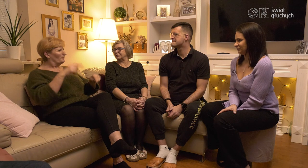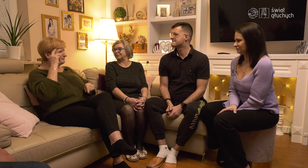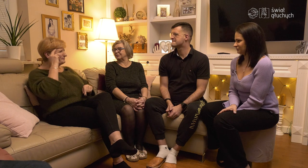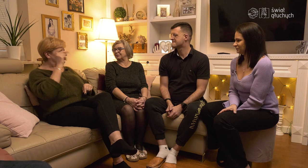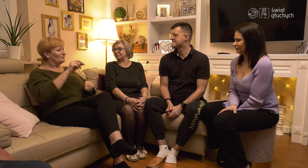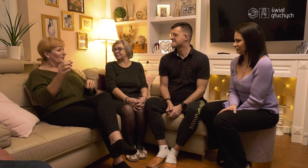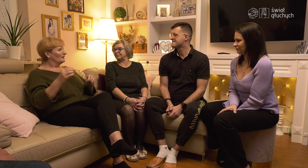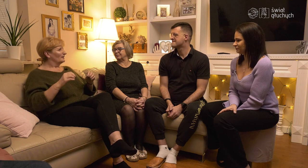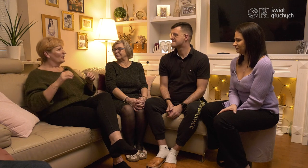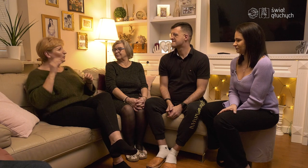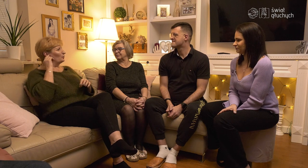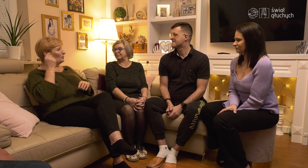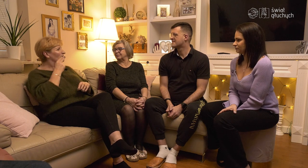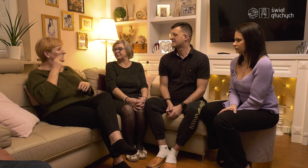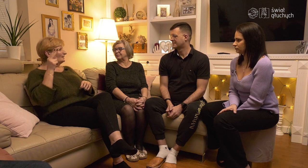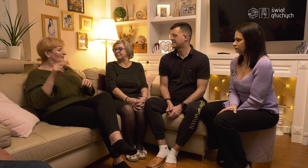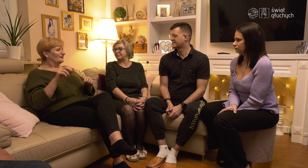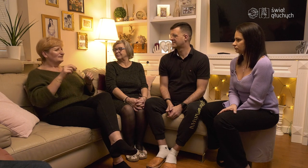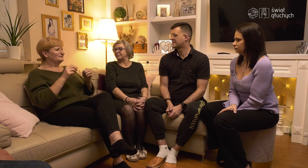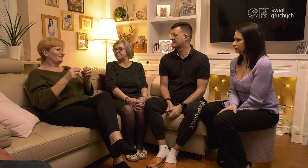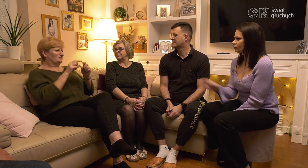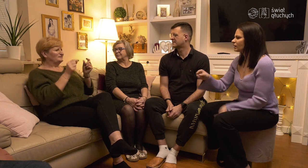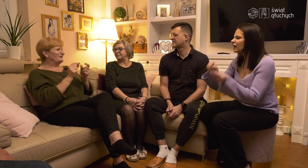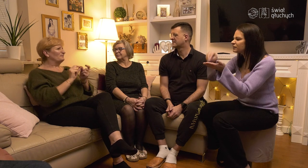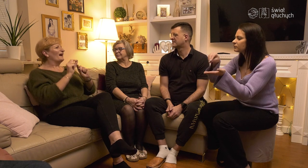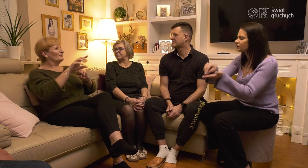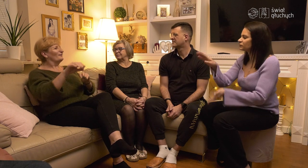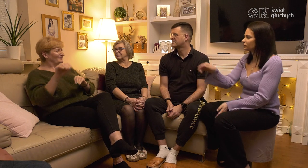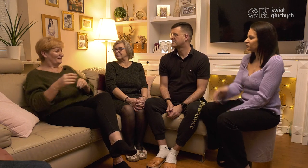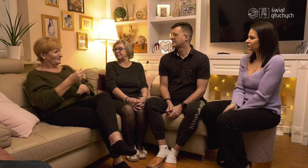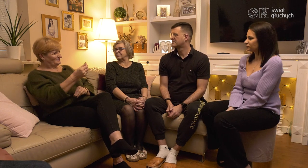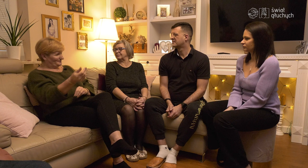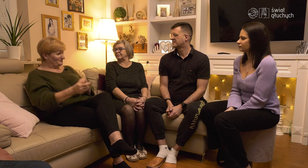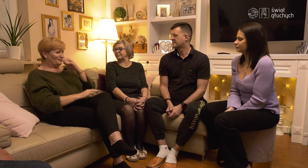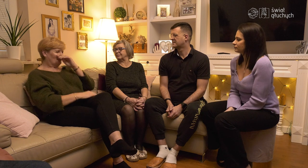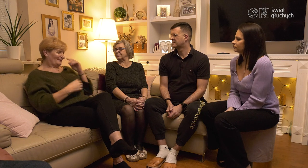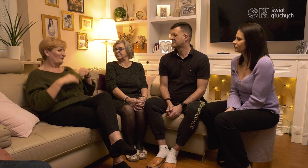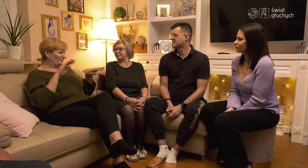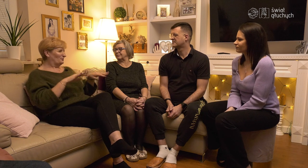do you remember how the deaf collected money, giving out gifts?